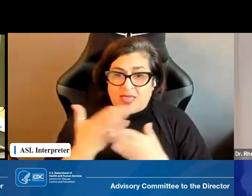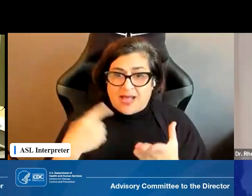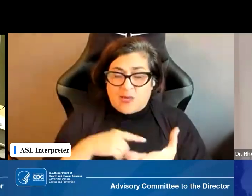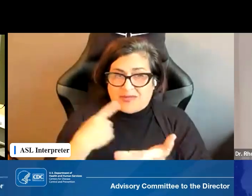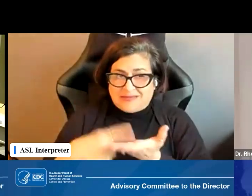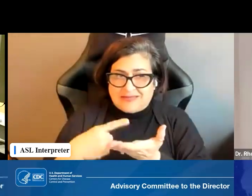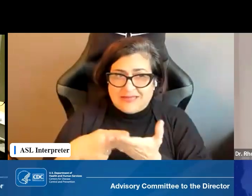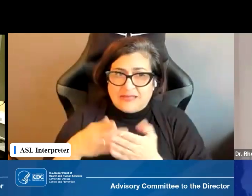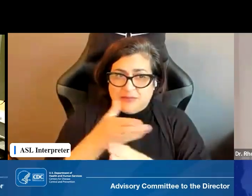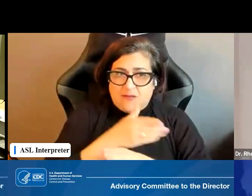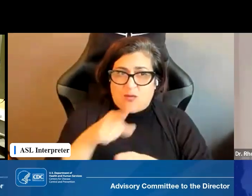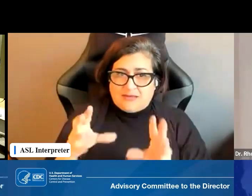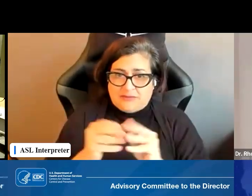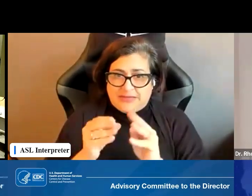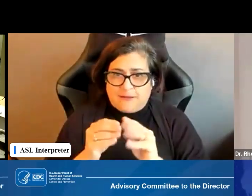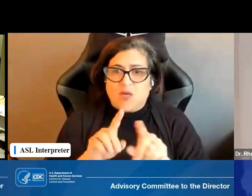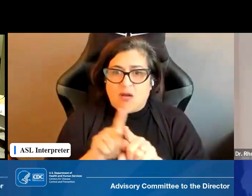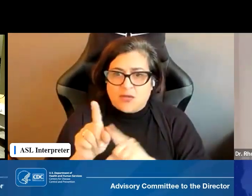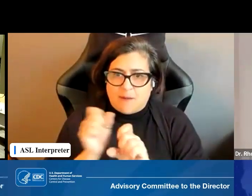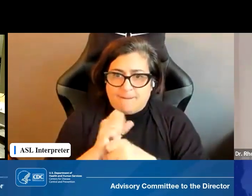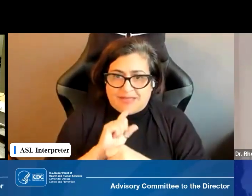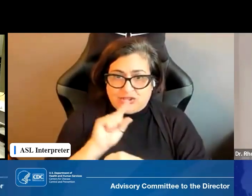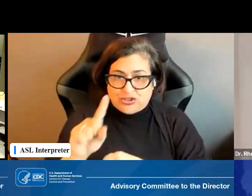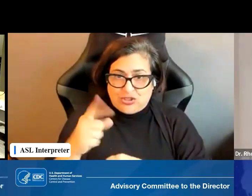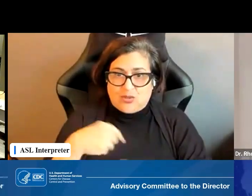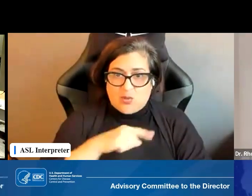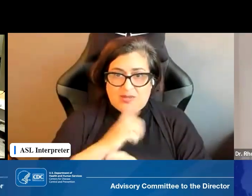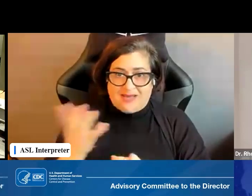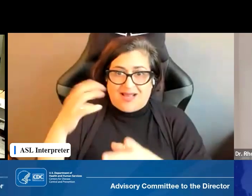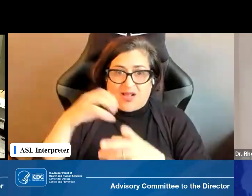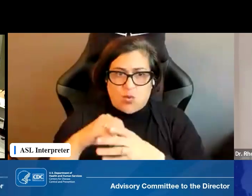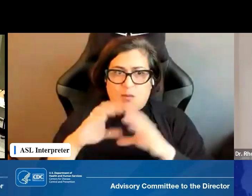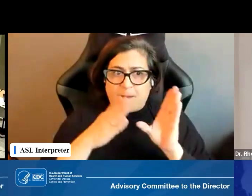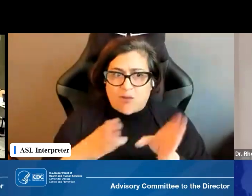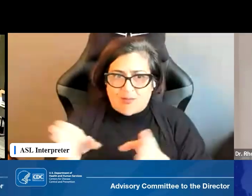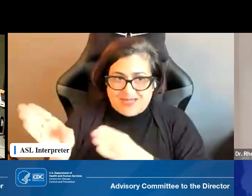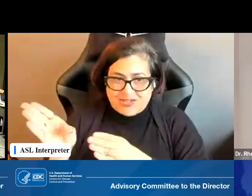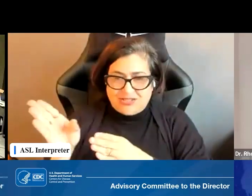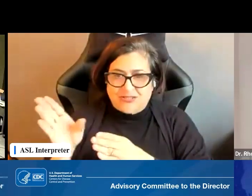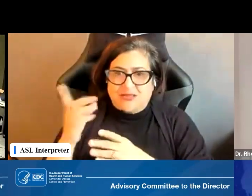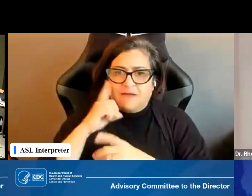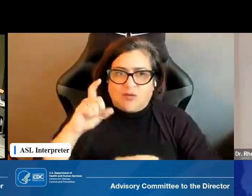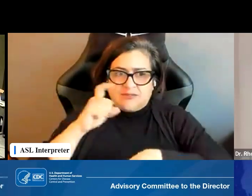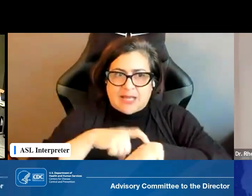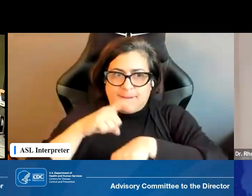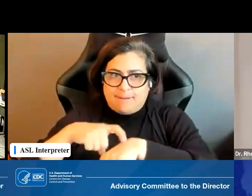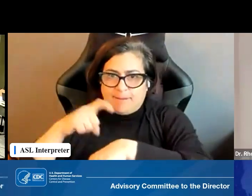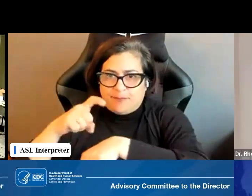to this meeting was also making sure that we include preparation for timely addressing of misinformation.